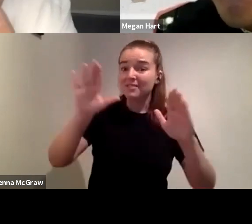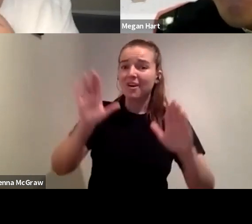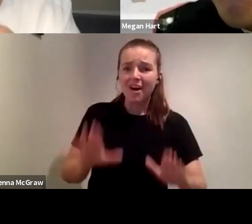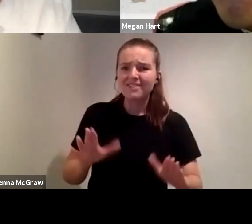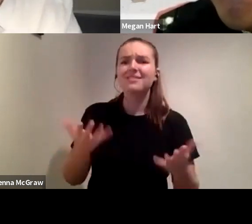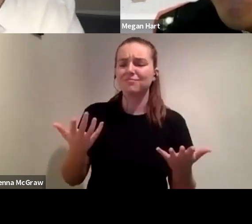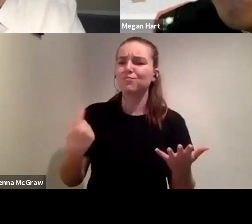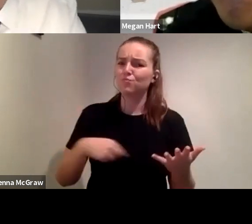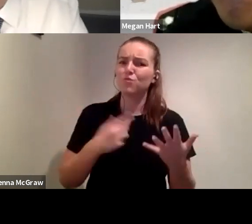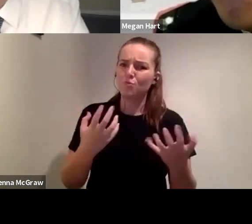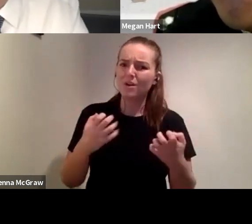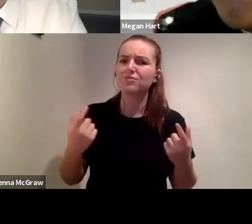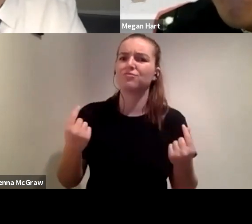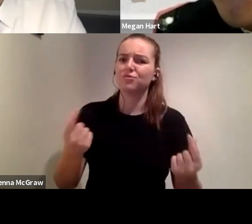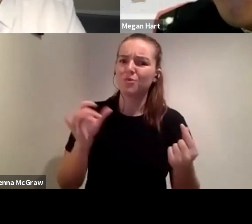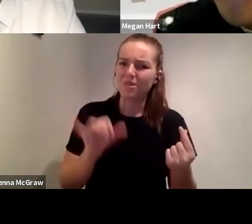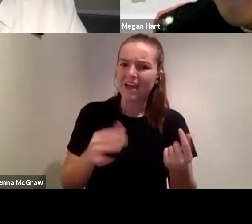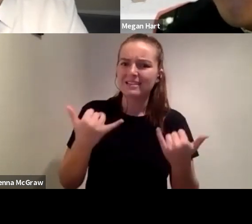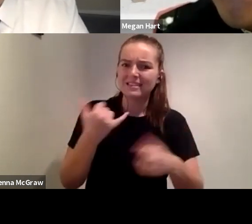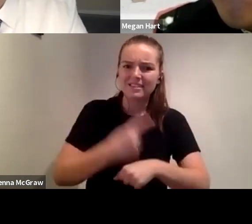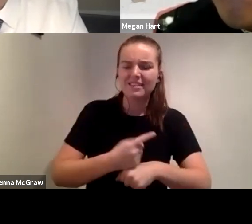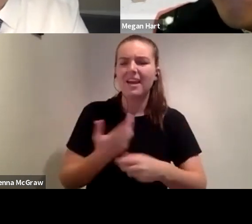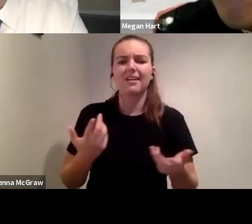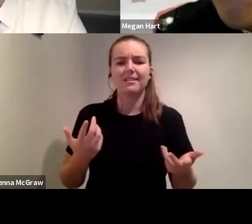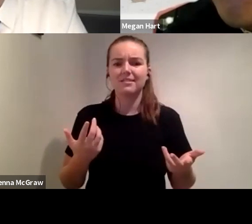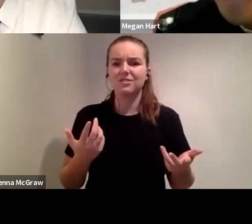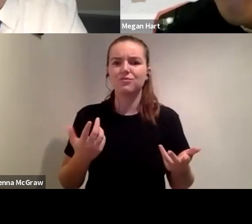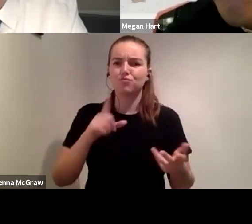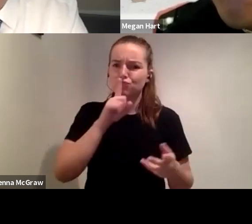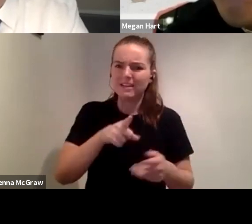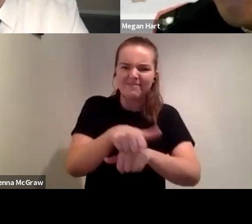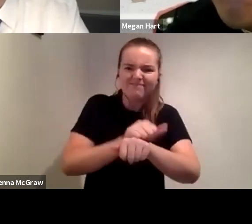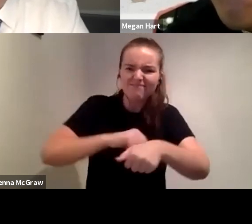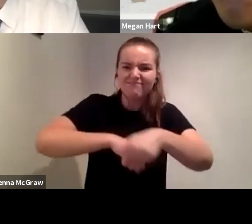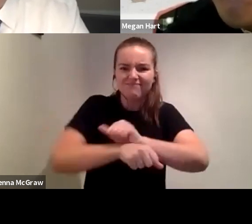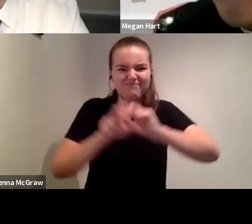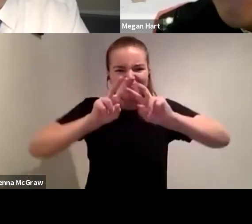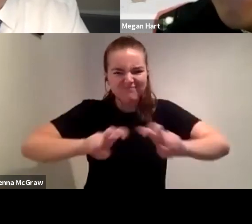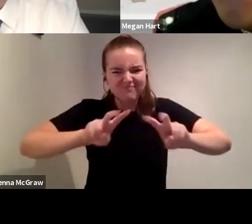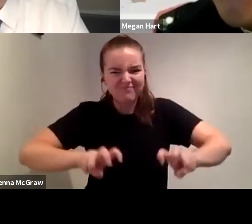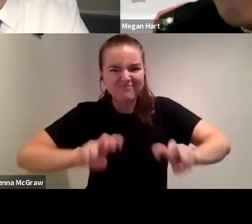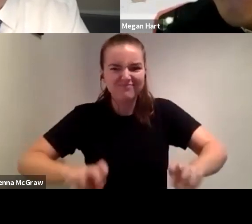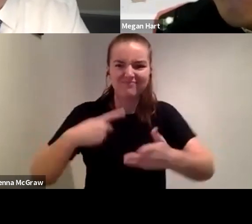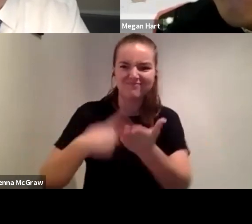I will pause there and not go too long.